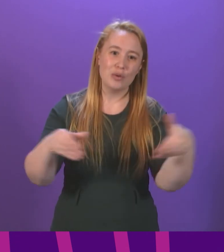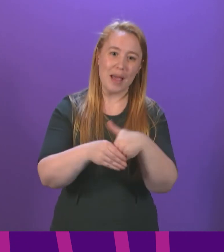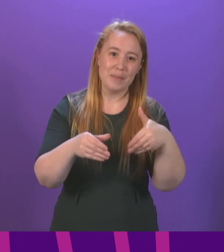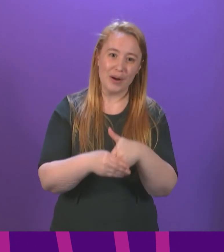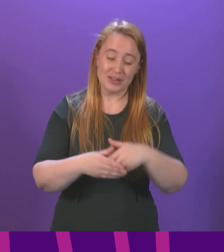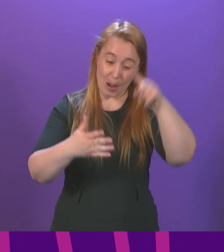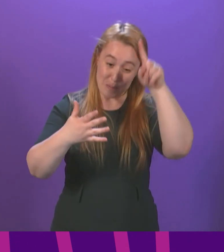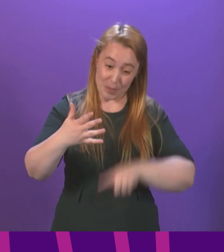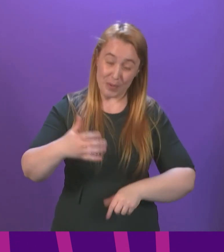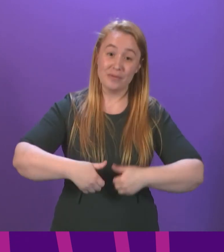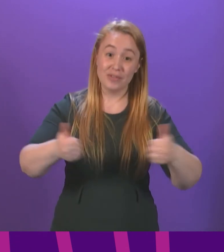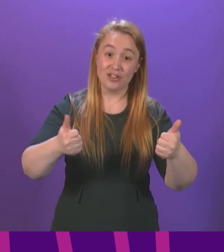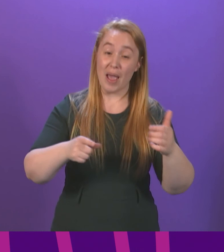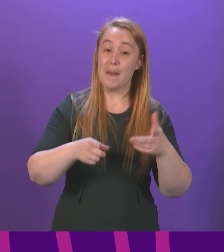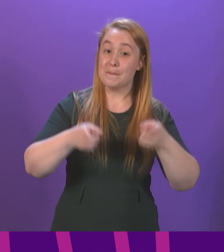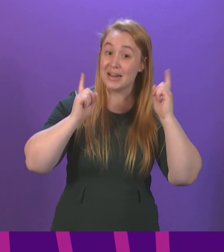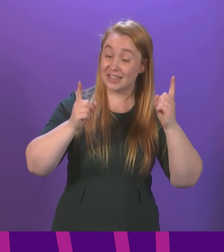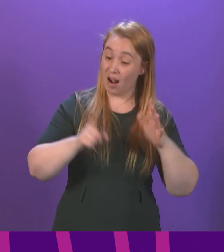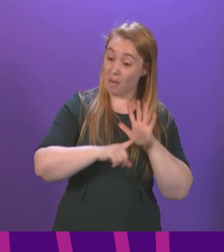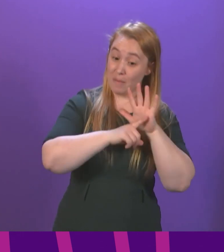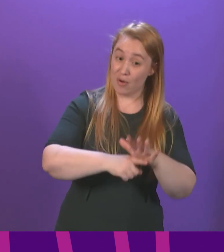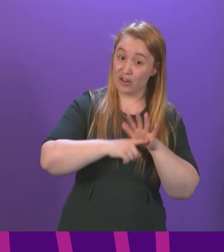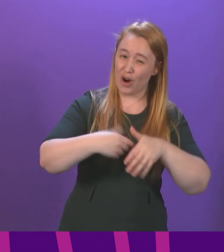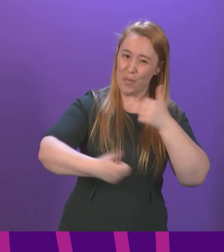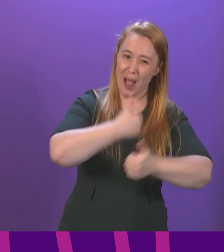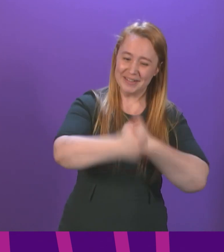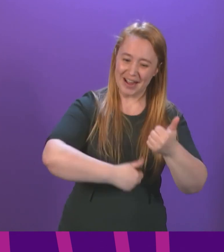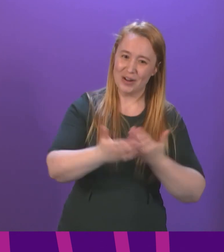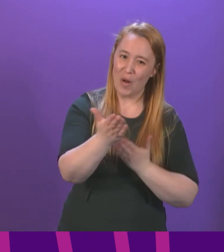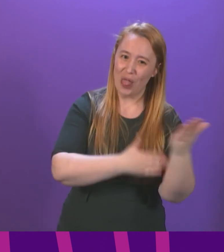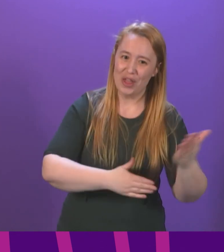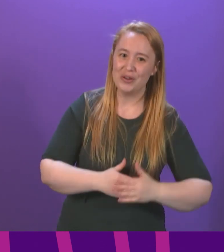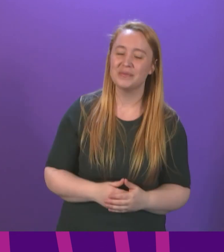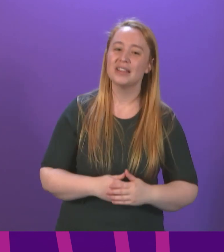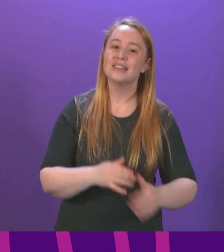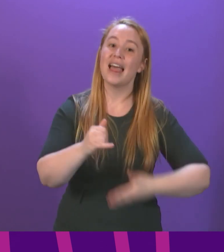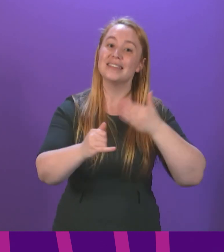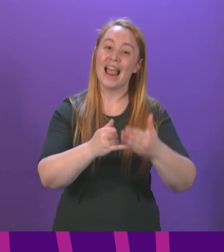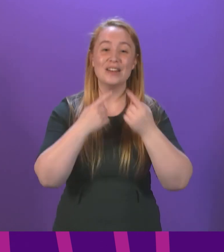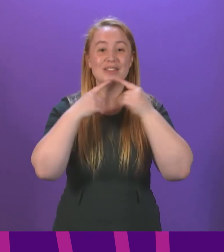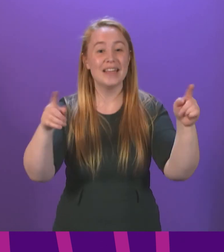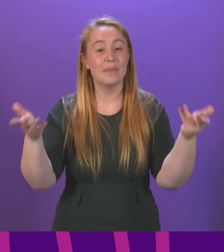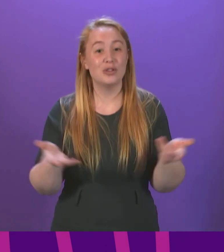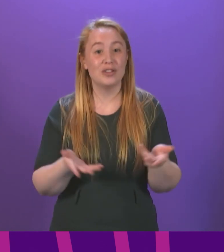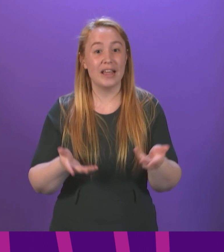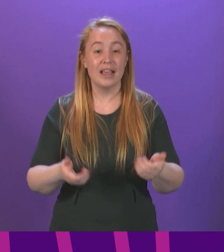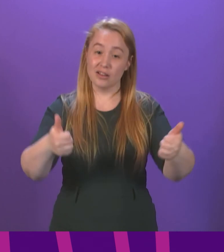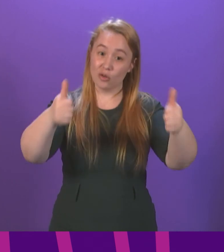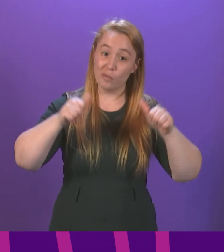in the time. I also thank the minister—I put you under a bit of pressure, but you got through it.